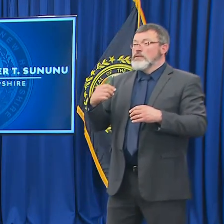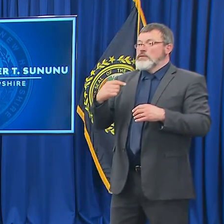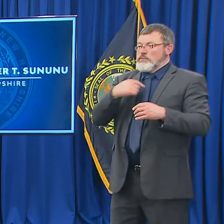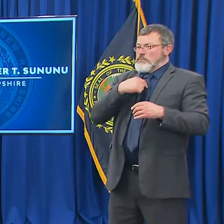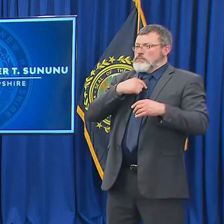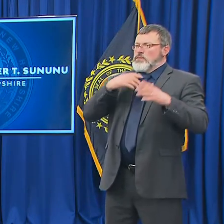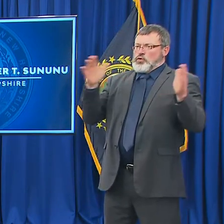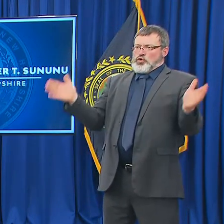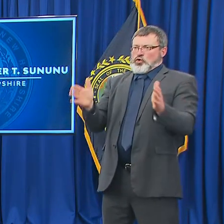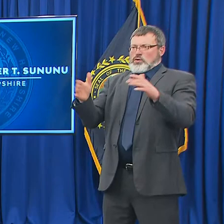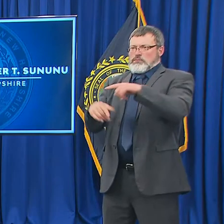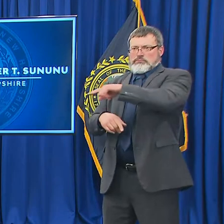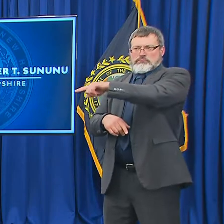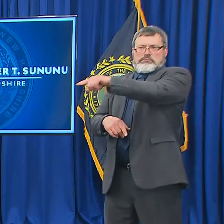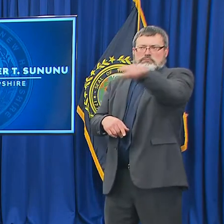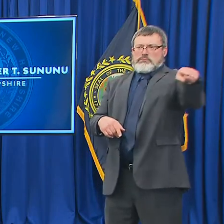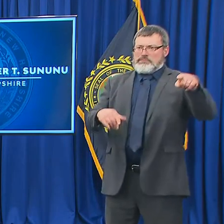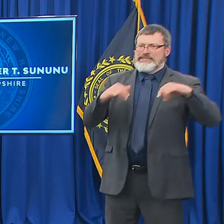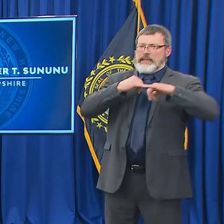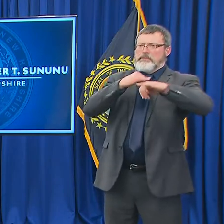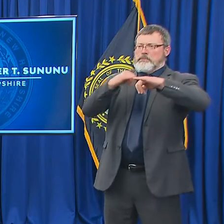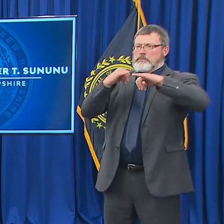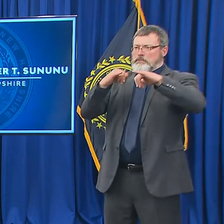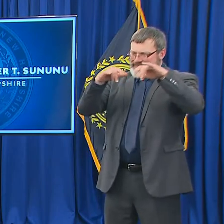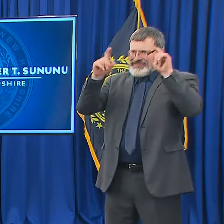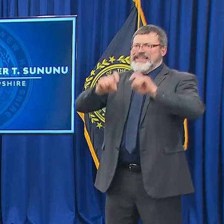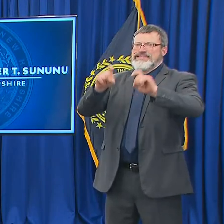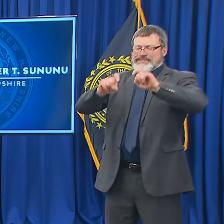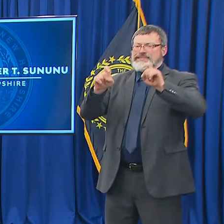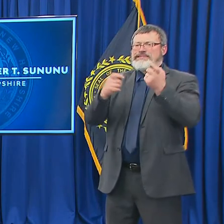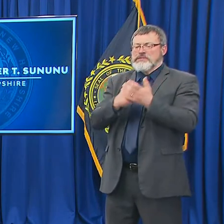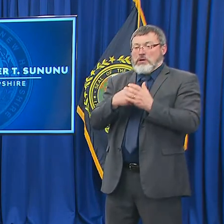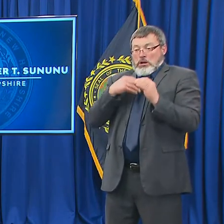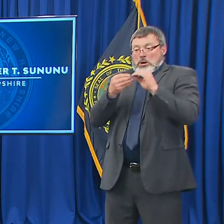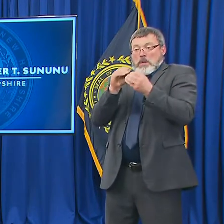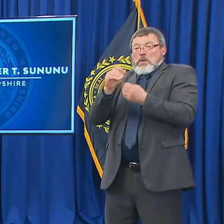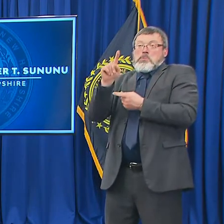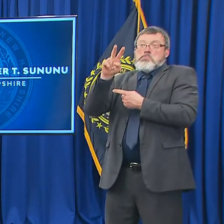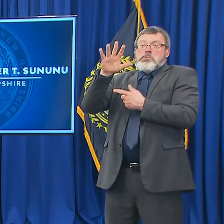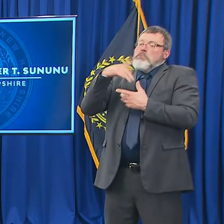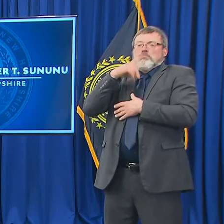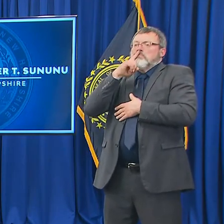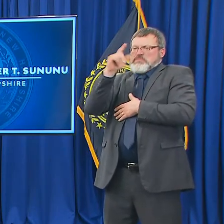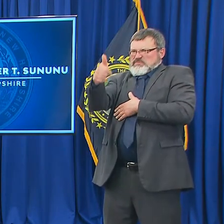And if there is a trigger point or a number that